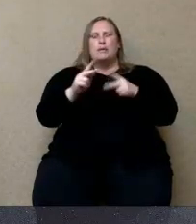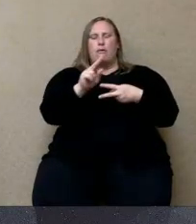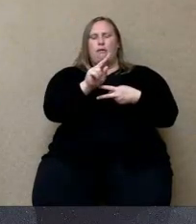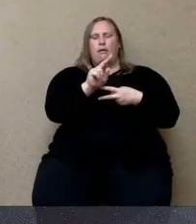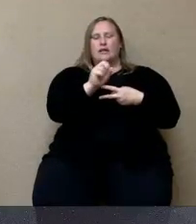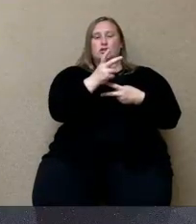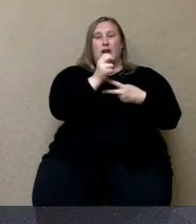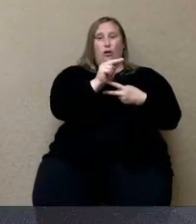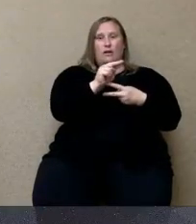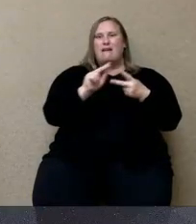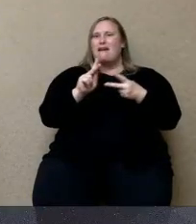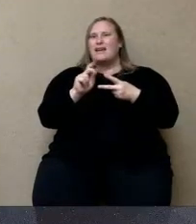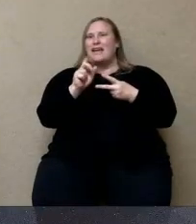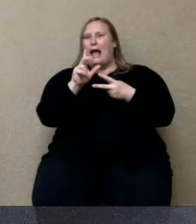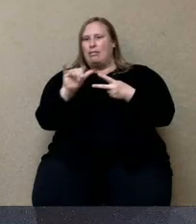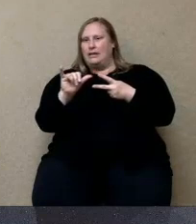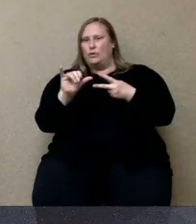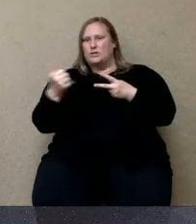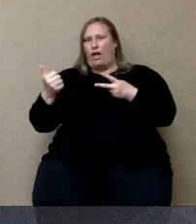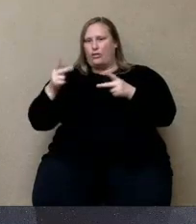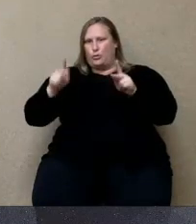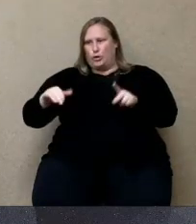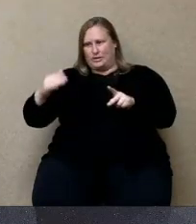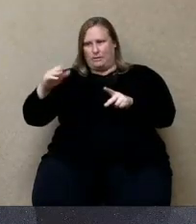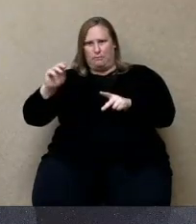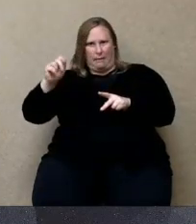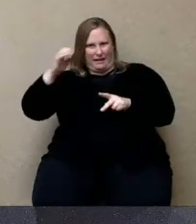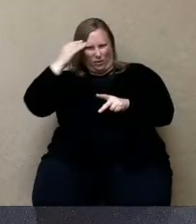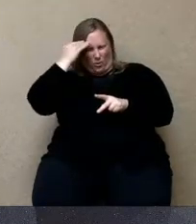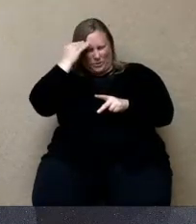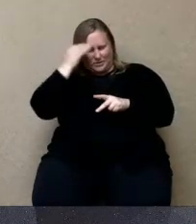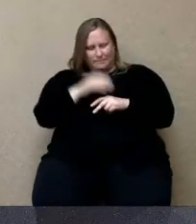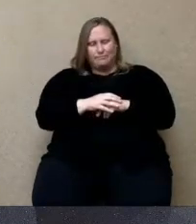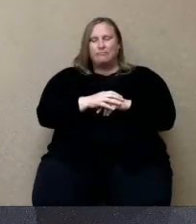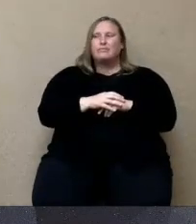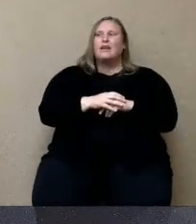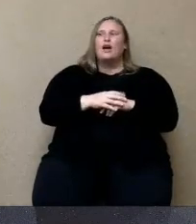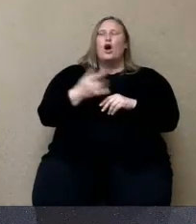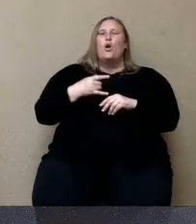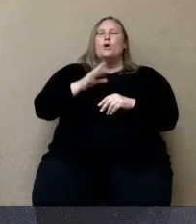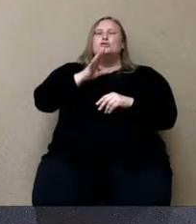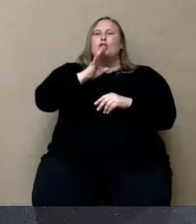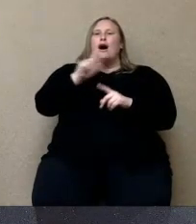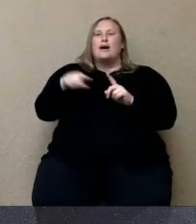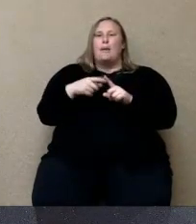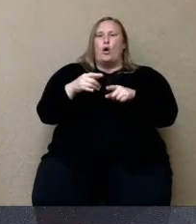I don't know if I met Kelly but okay, cool. I'll talk about the cursing. Then you can talk about the cursing, then you can talk